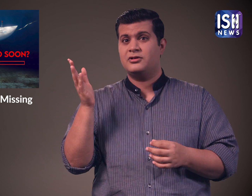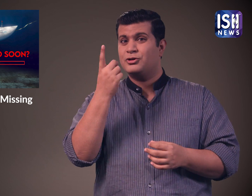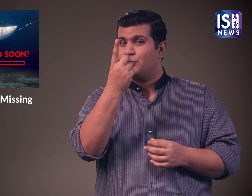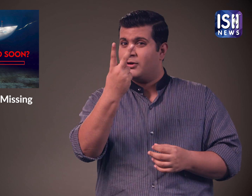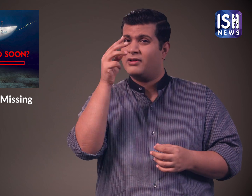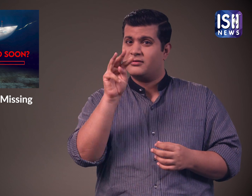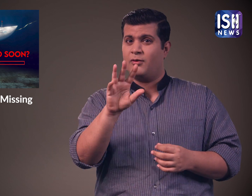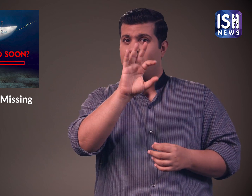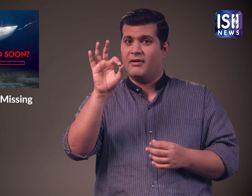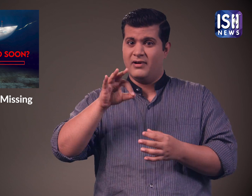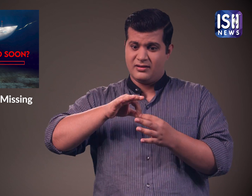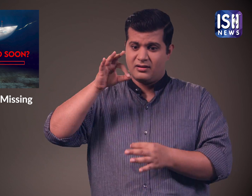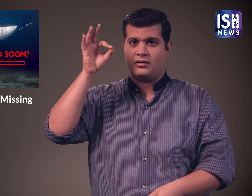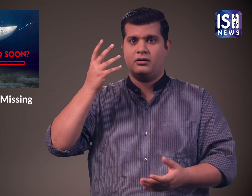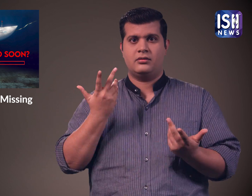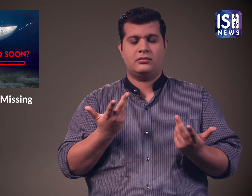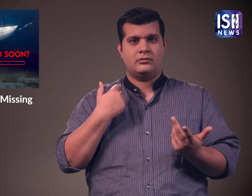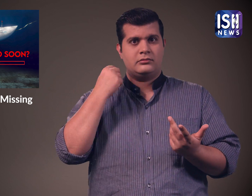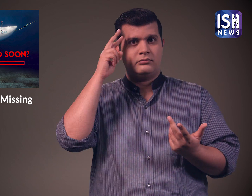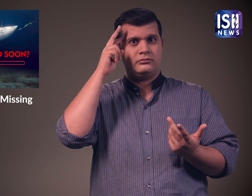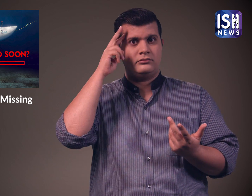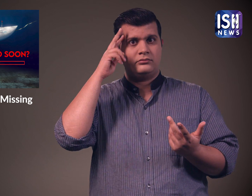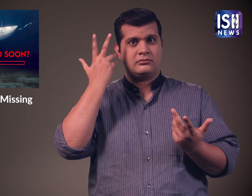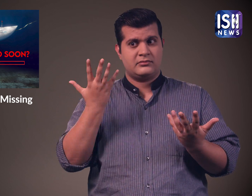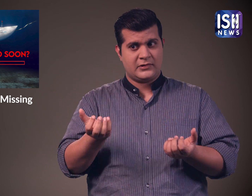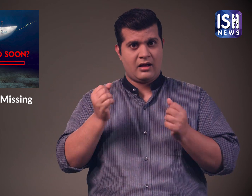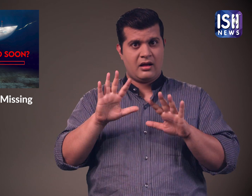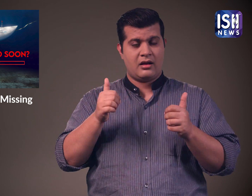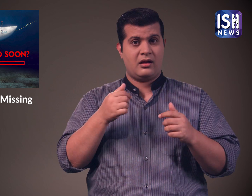The Titan is at 12,500 feet. Now we do not know if they can be rescued or not.